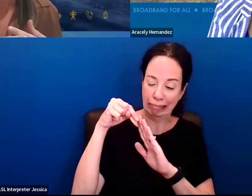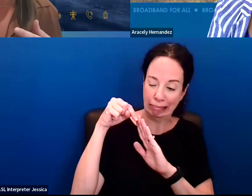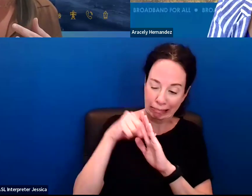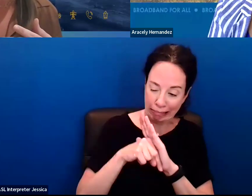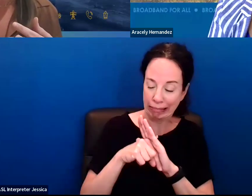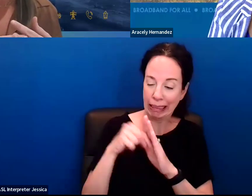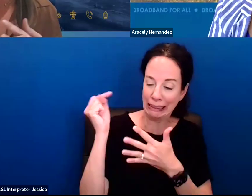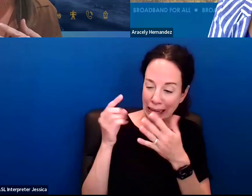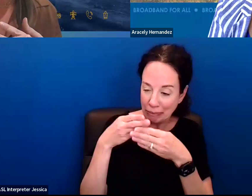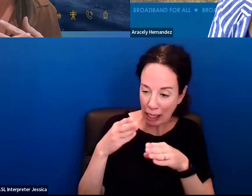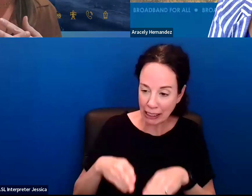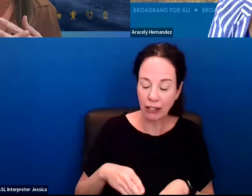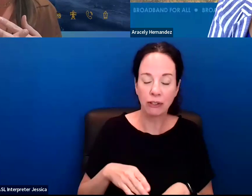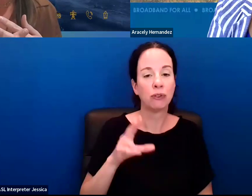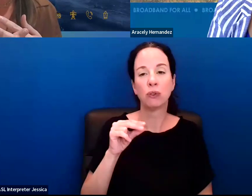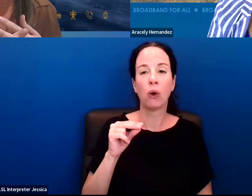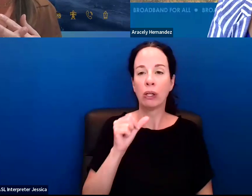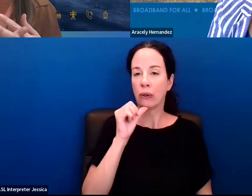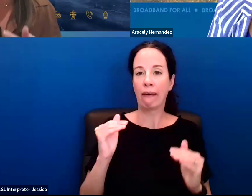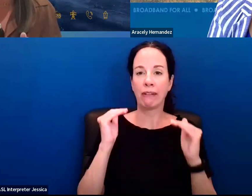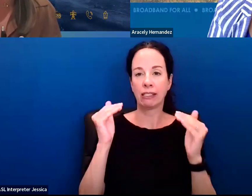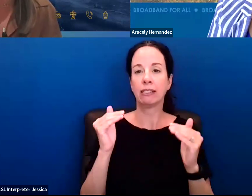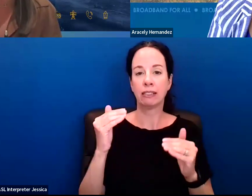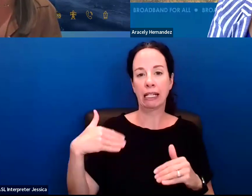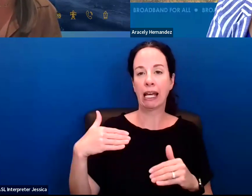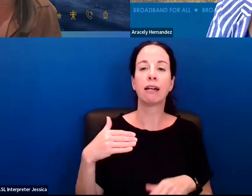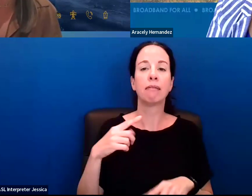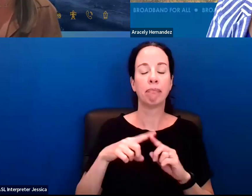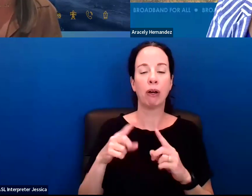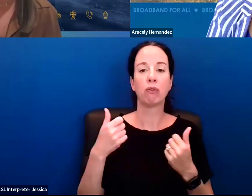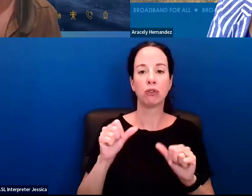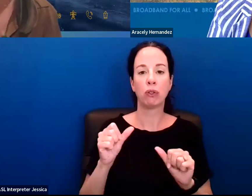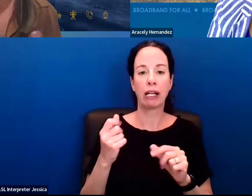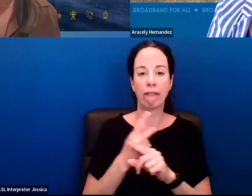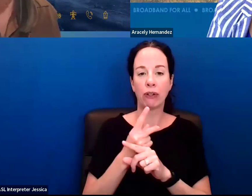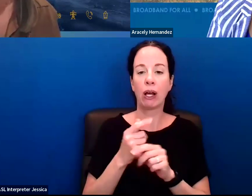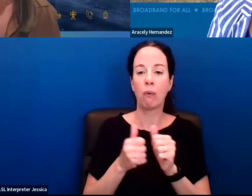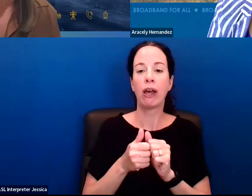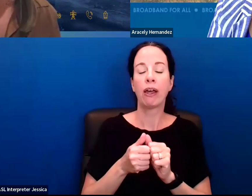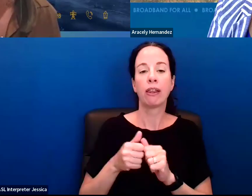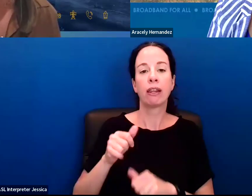That is an enhancement we have on our list with our third-party administrator for the California